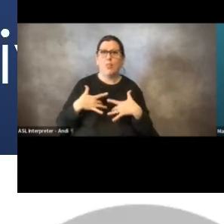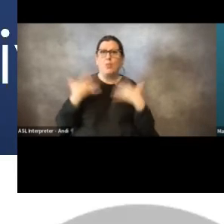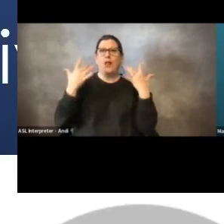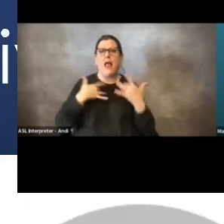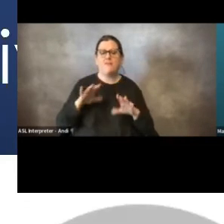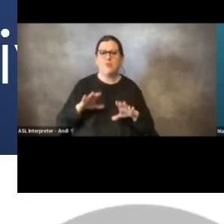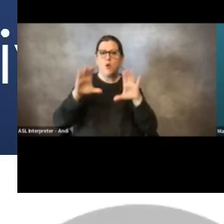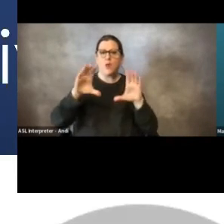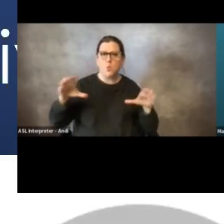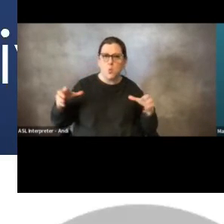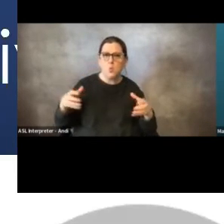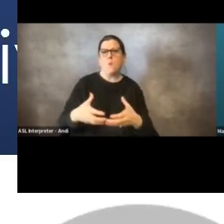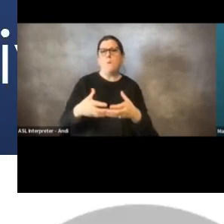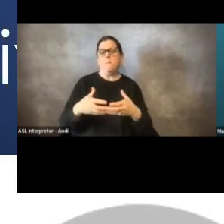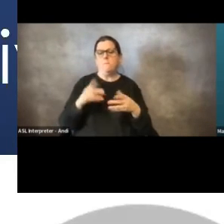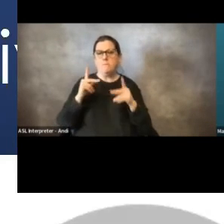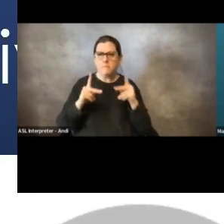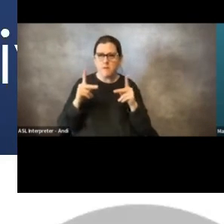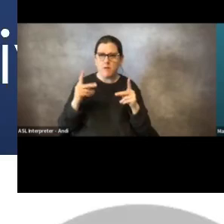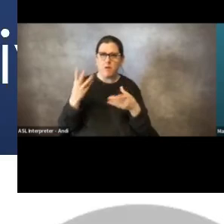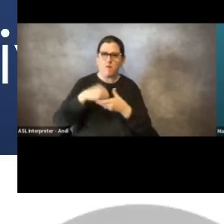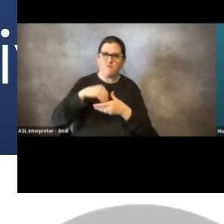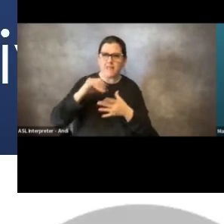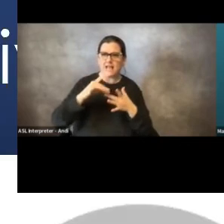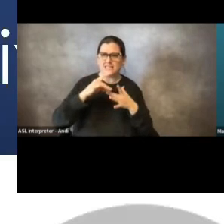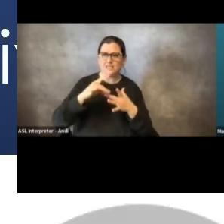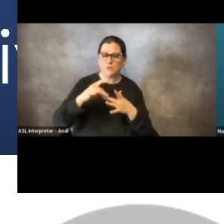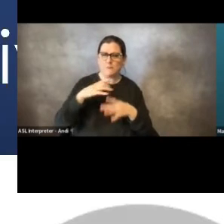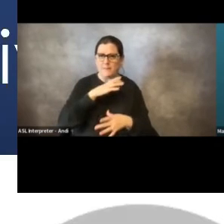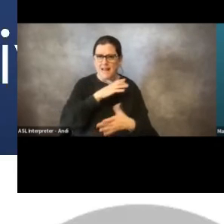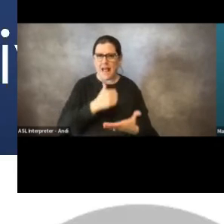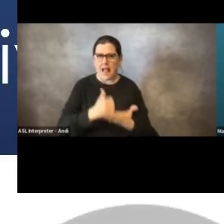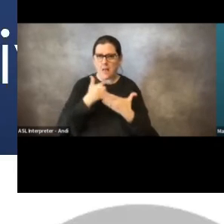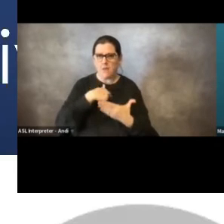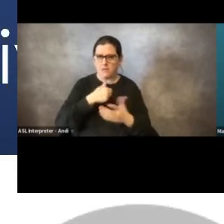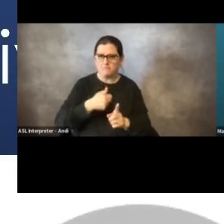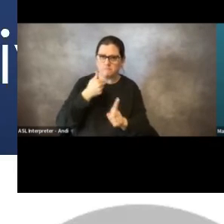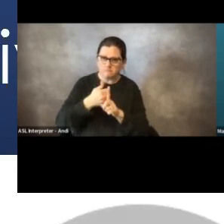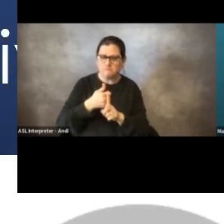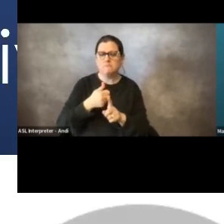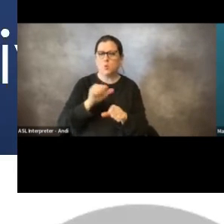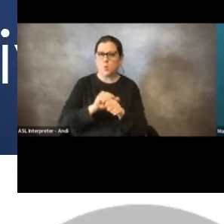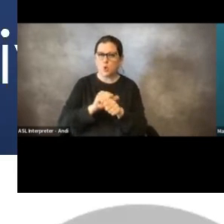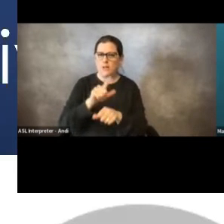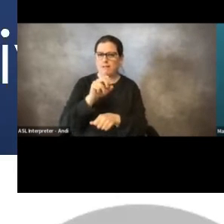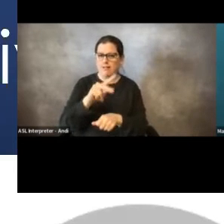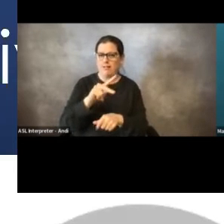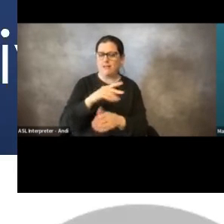esteemed partners in the steering committee to help us shape the work of the LINK Center. And in a very practical